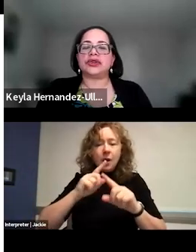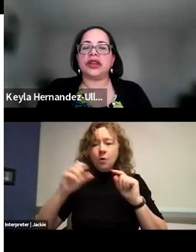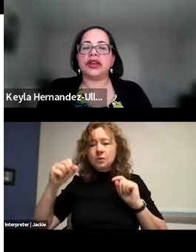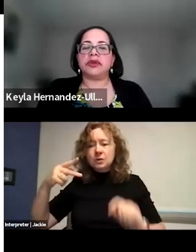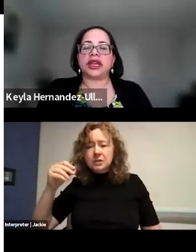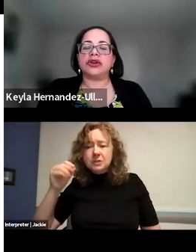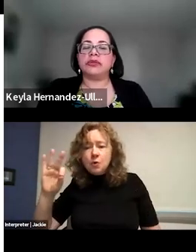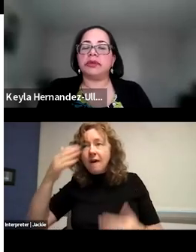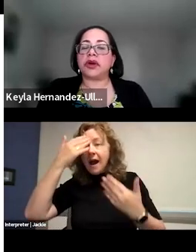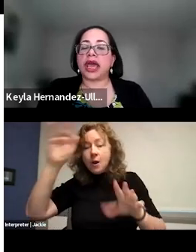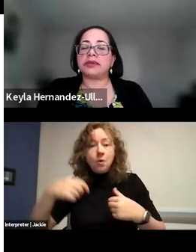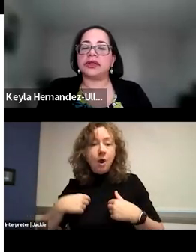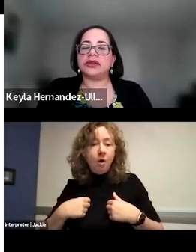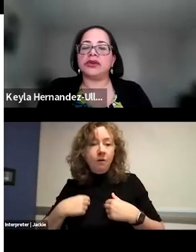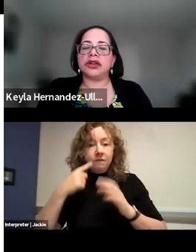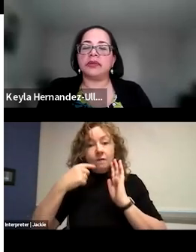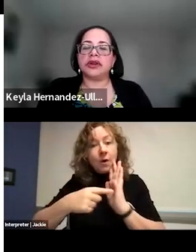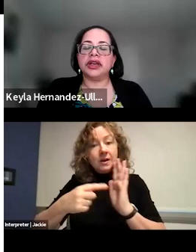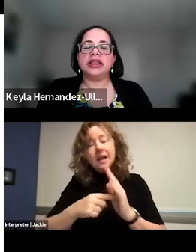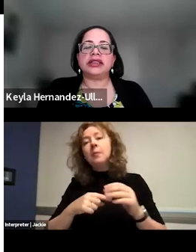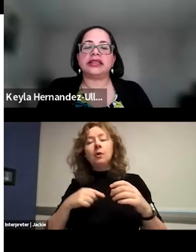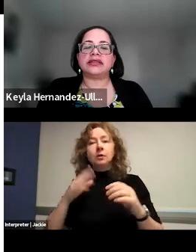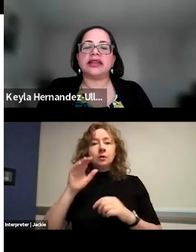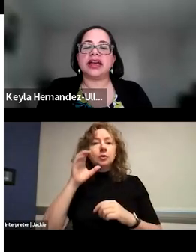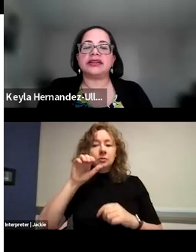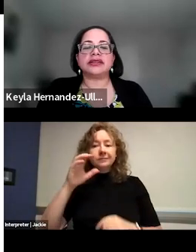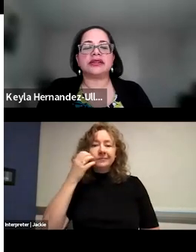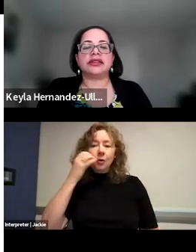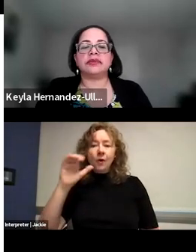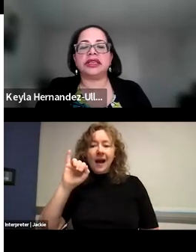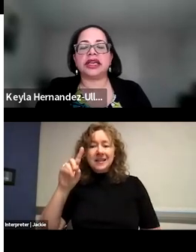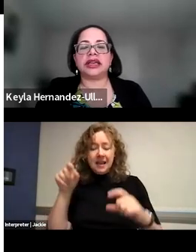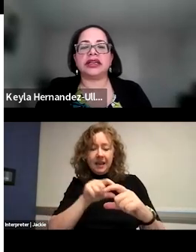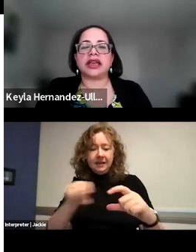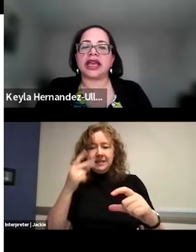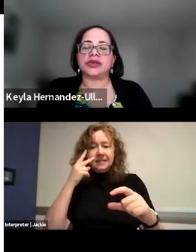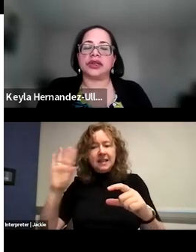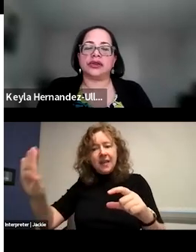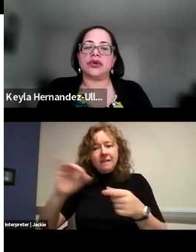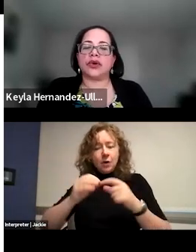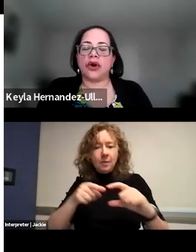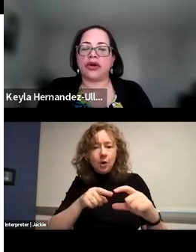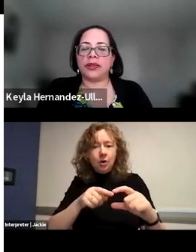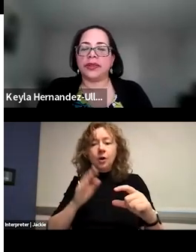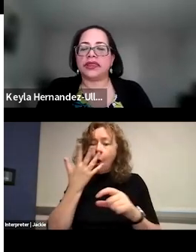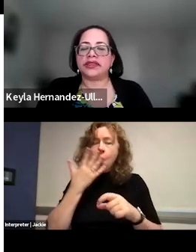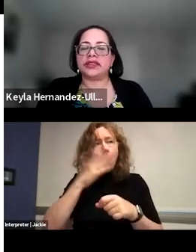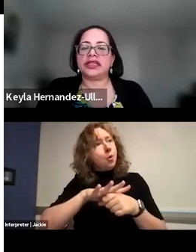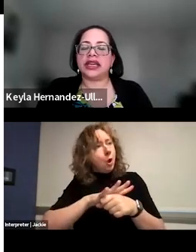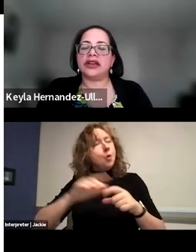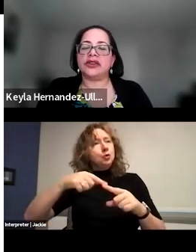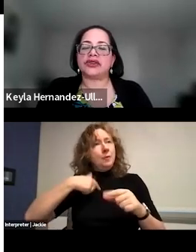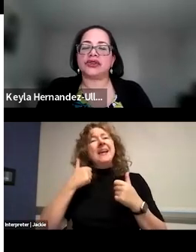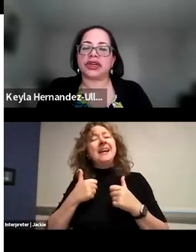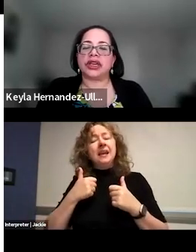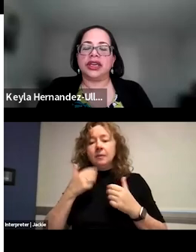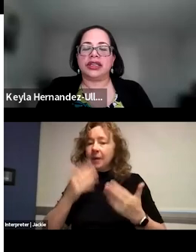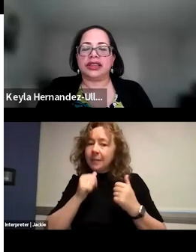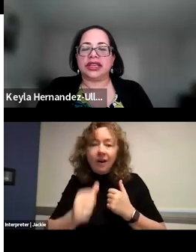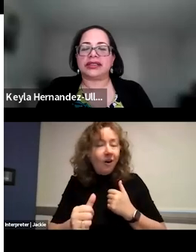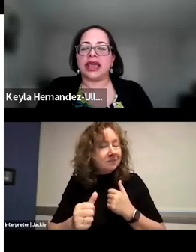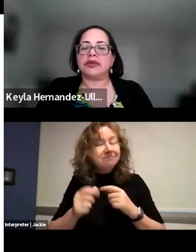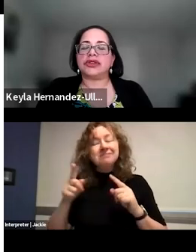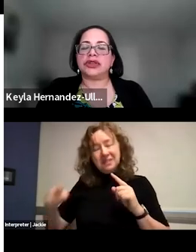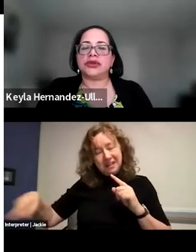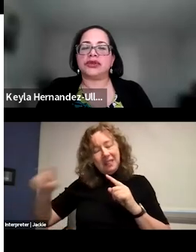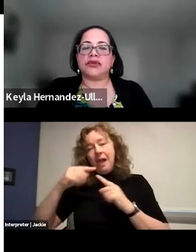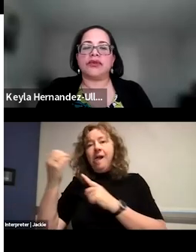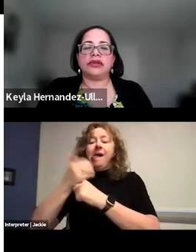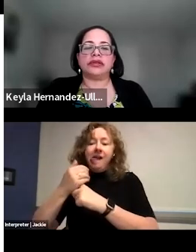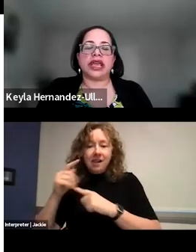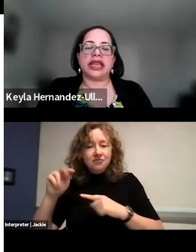Keyla Hernandez-Ulloa: even if you have Caller Id. That shows a number that could be perhaps a local number that does not necessarily mean that it is actually a local call. This is yet another trick